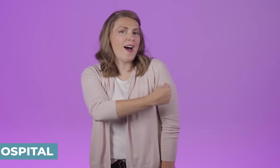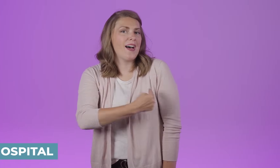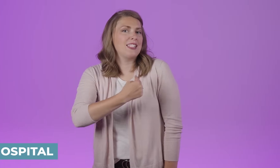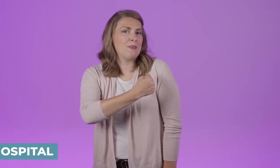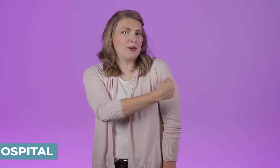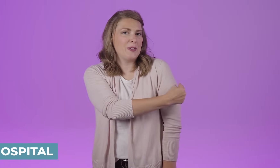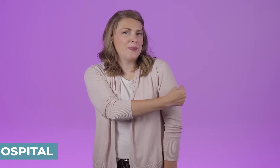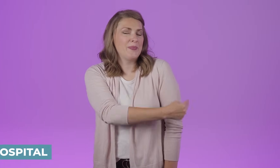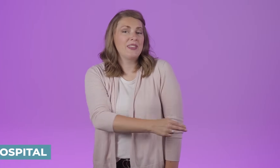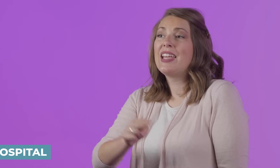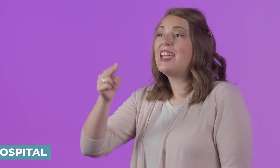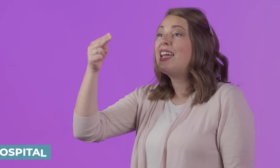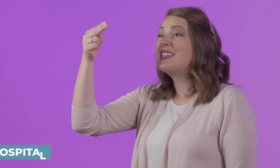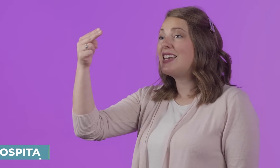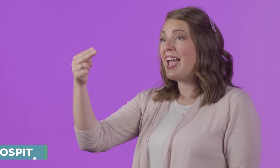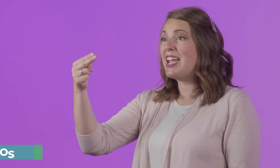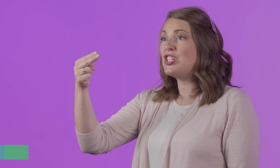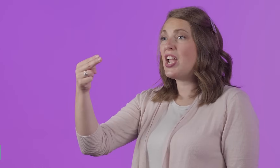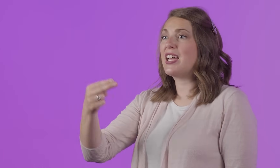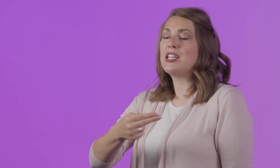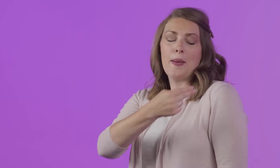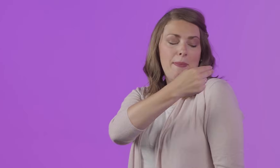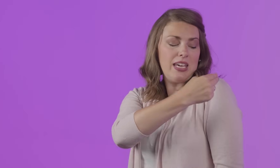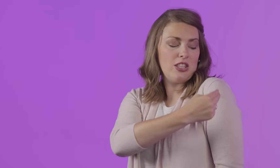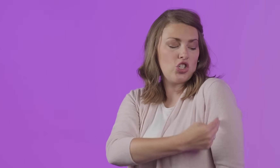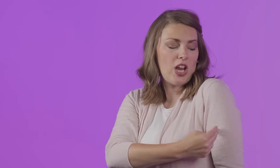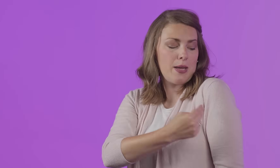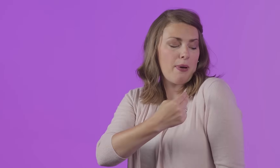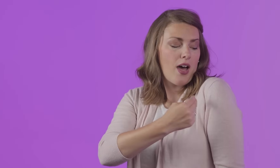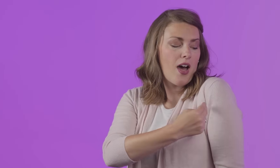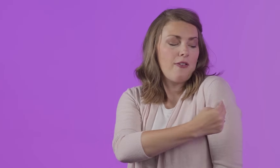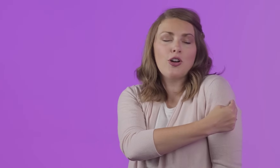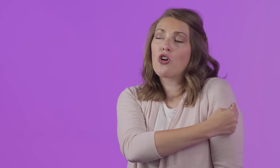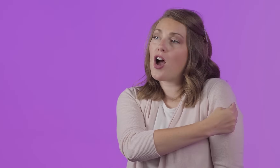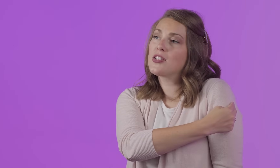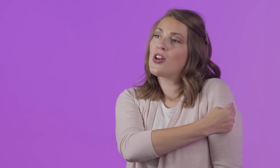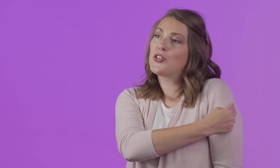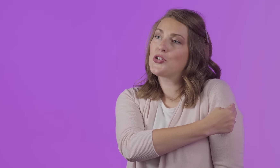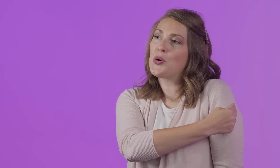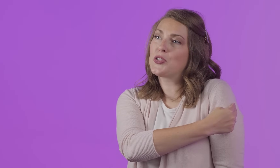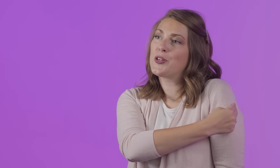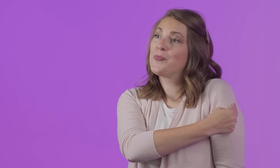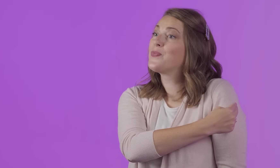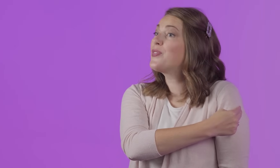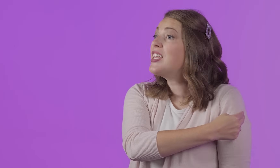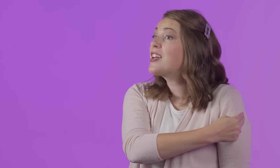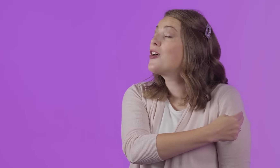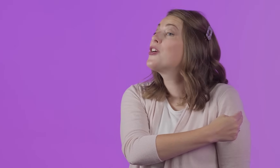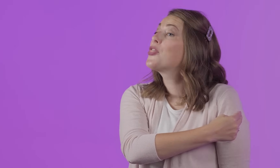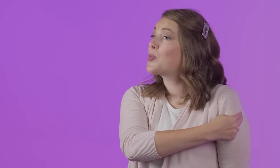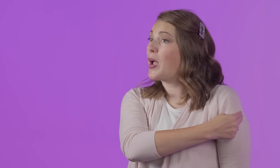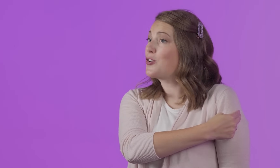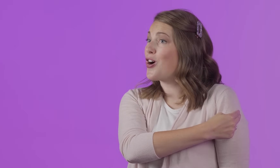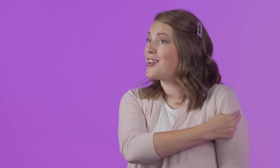hospital,' it's an 'H' hand making the shape of a cross on your shoulder; think of the red cross